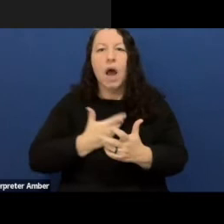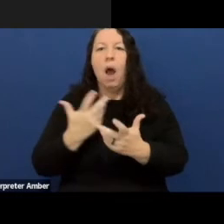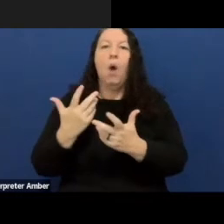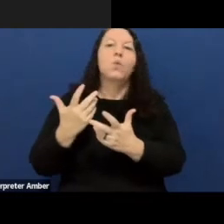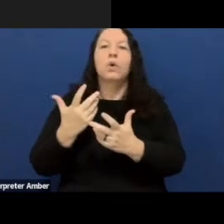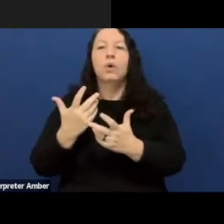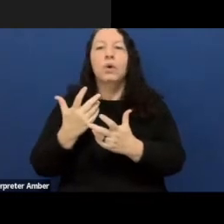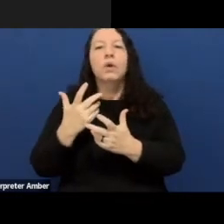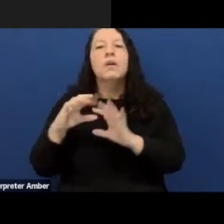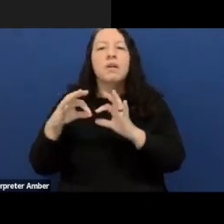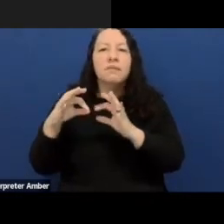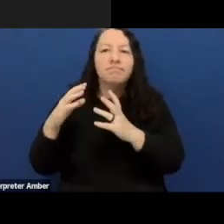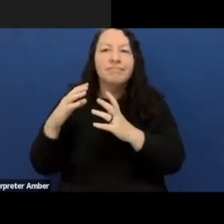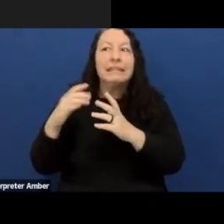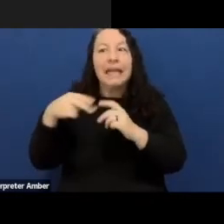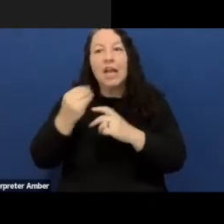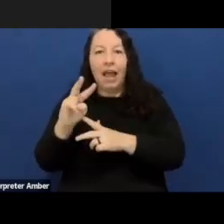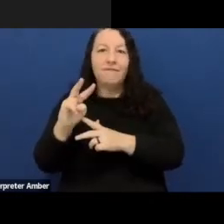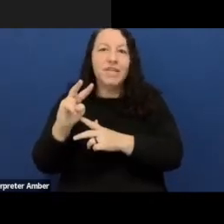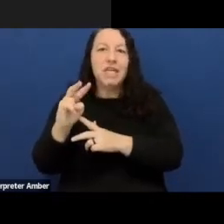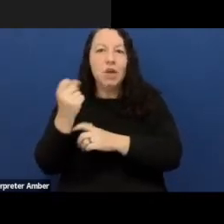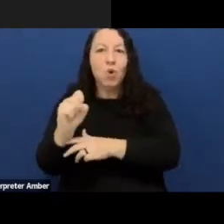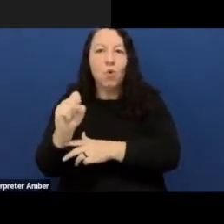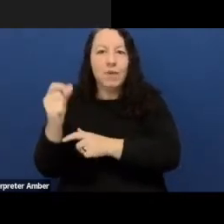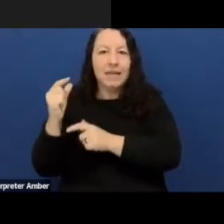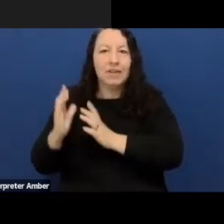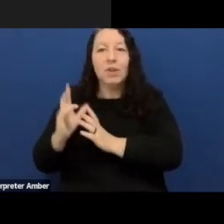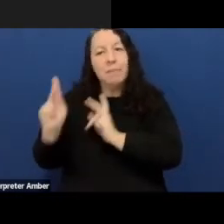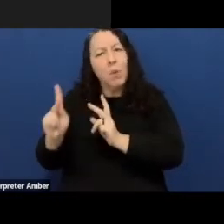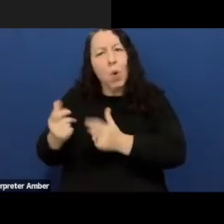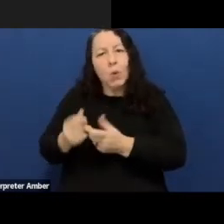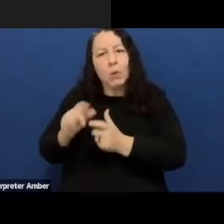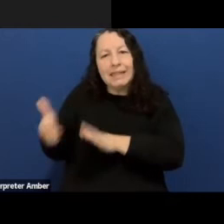routing in the teachings and wisdom of our loved ones and movement ancestors, including